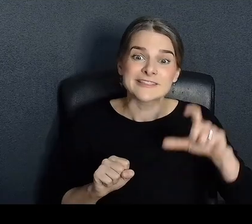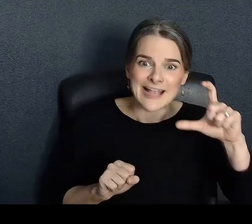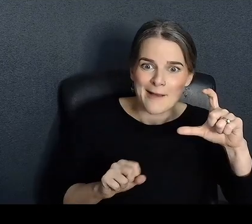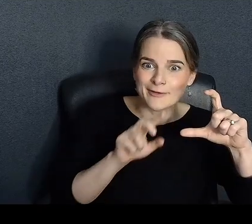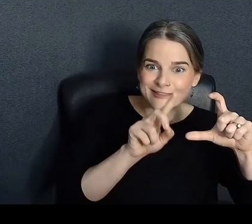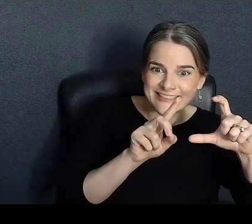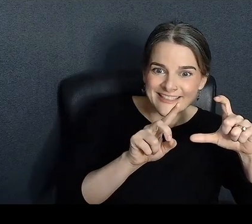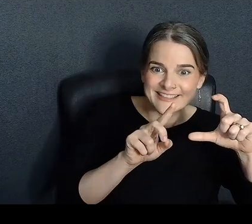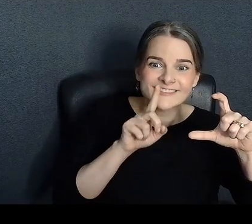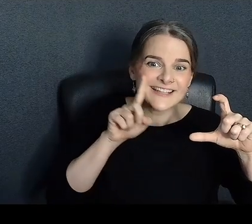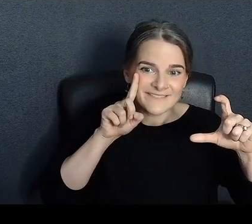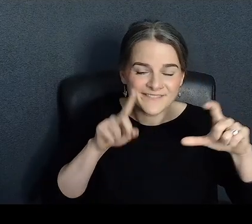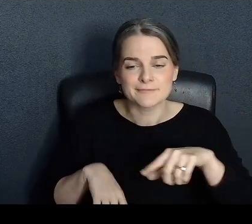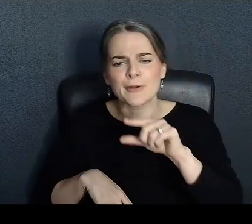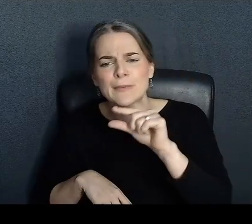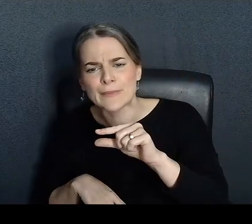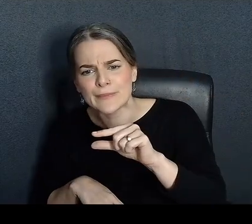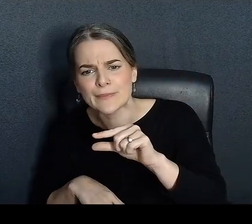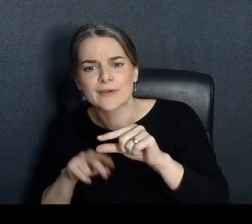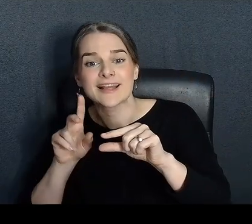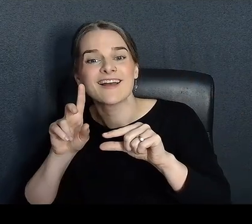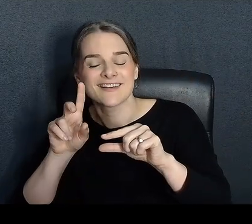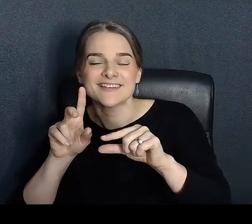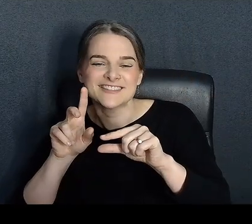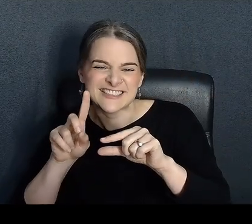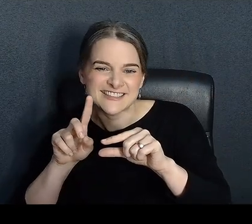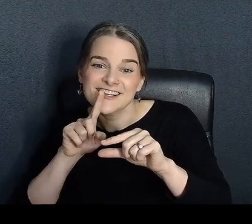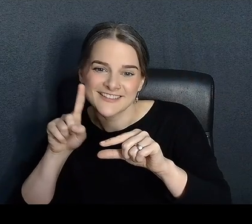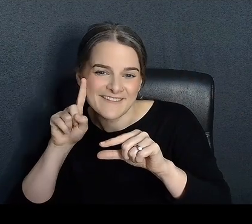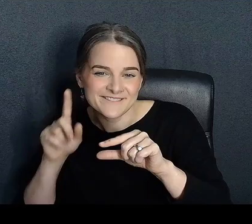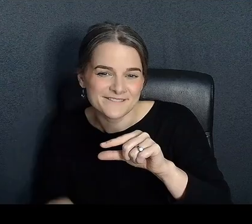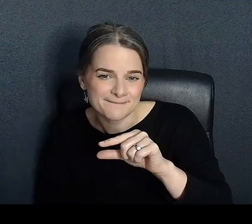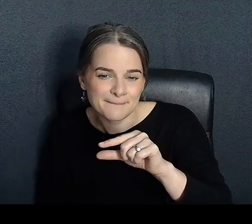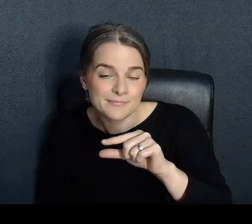So these are all some terms that you might hear or read